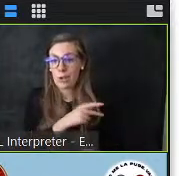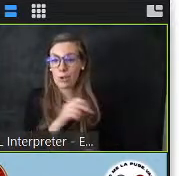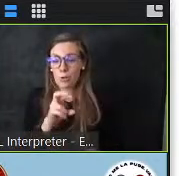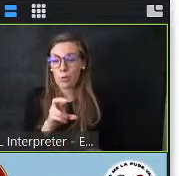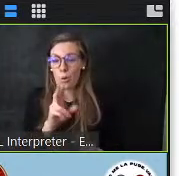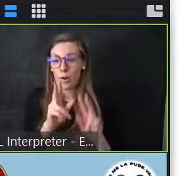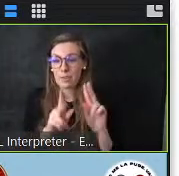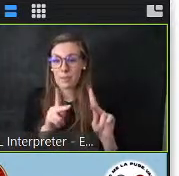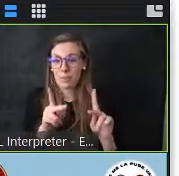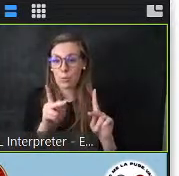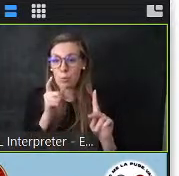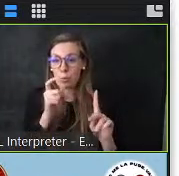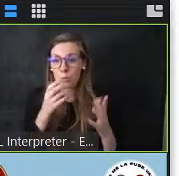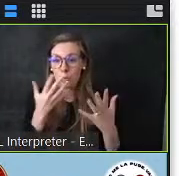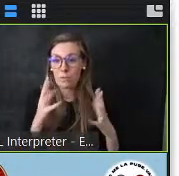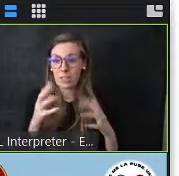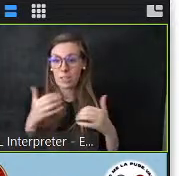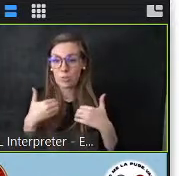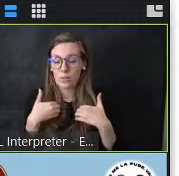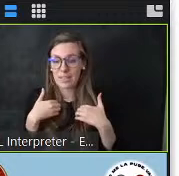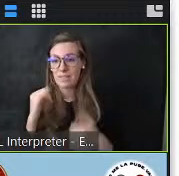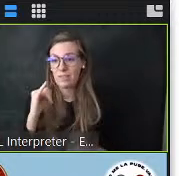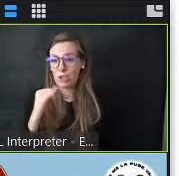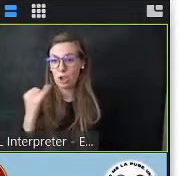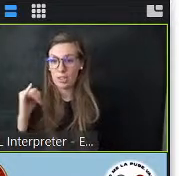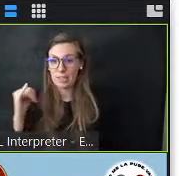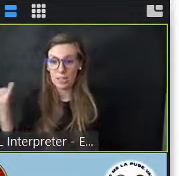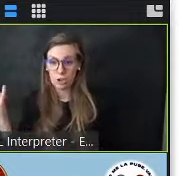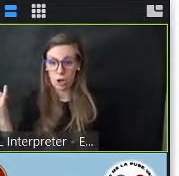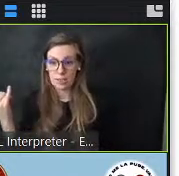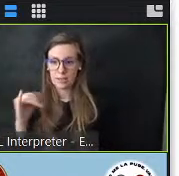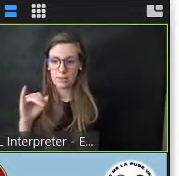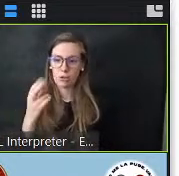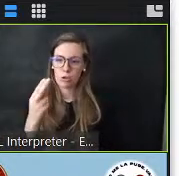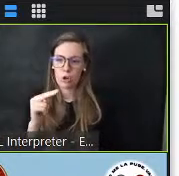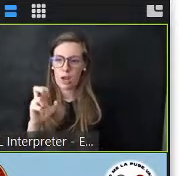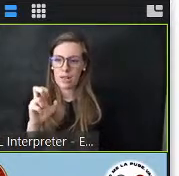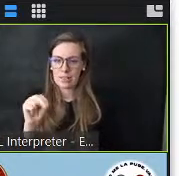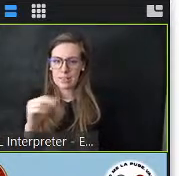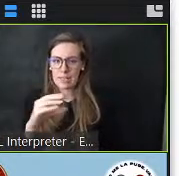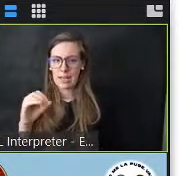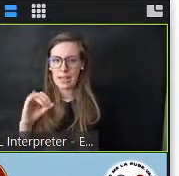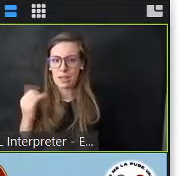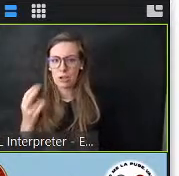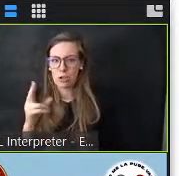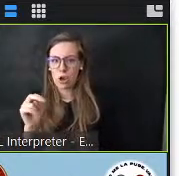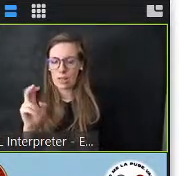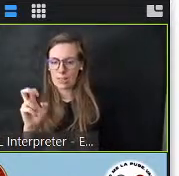received the Johnson and Johnson vaccine, that it was just one single shot vaccine.